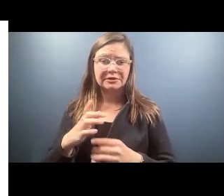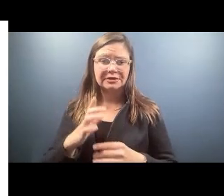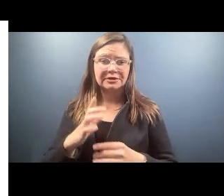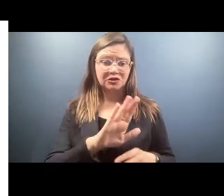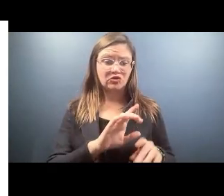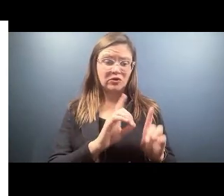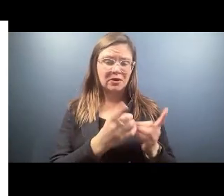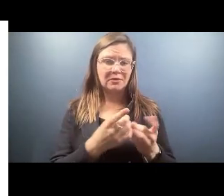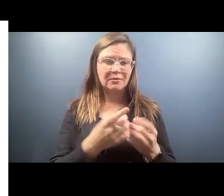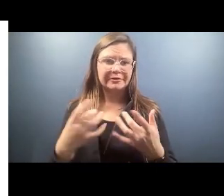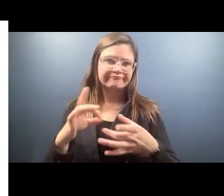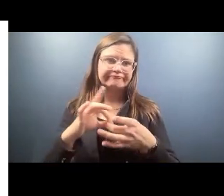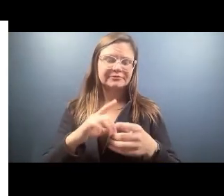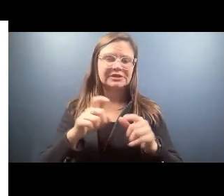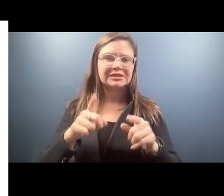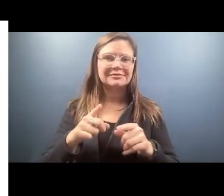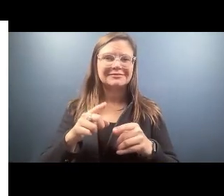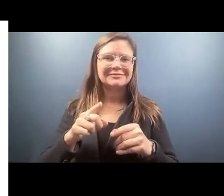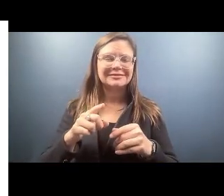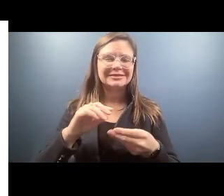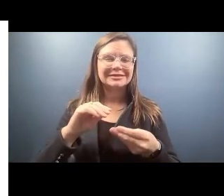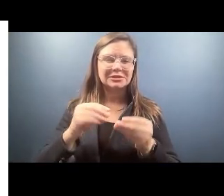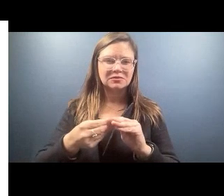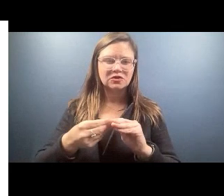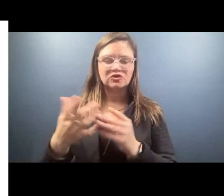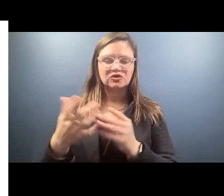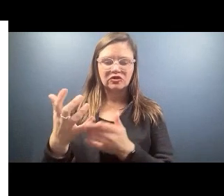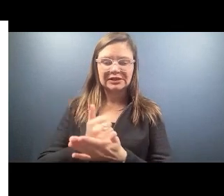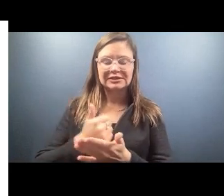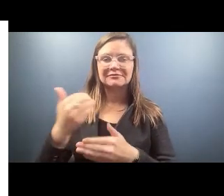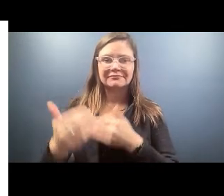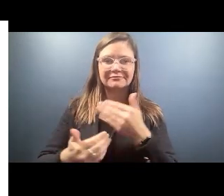This these data are collected on an ongoing basis with consistent methodology